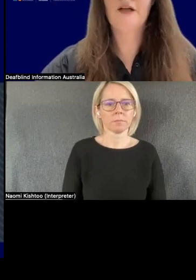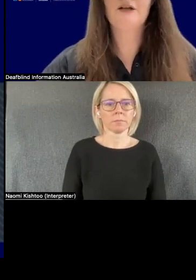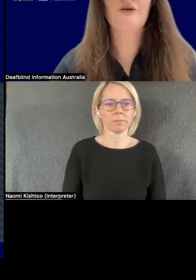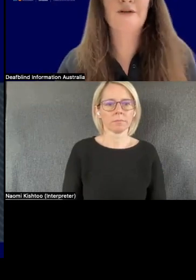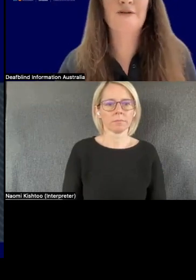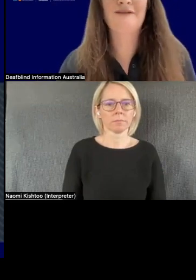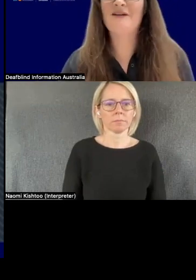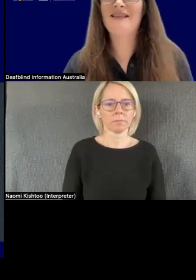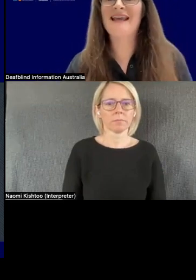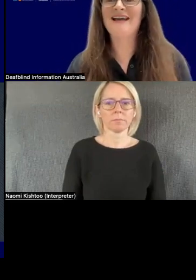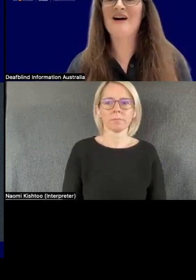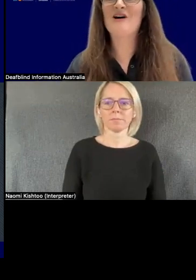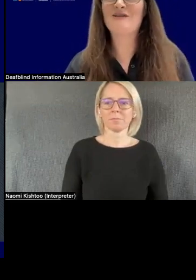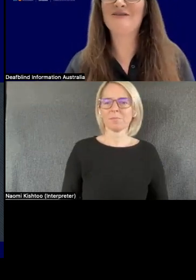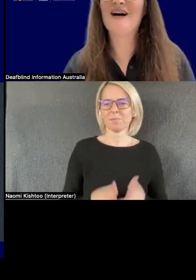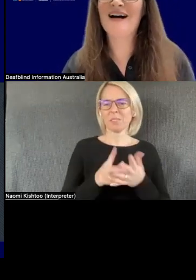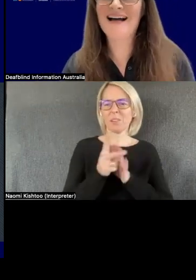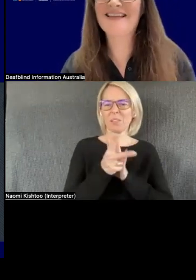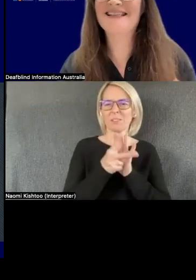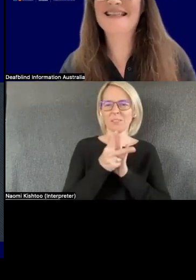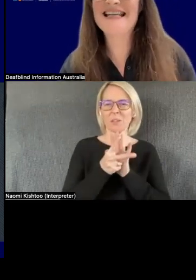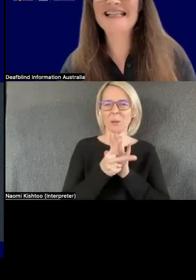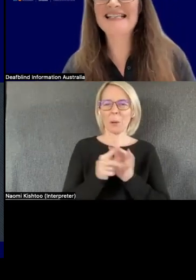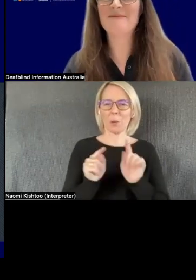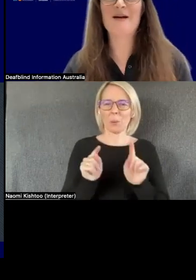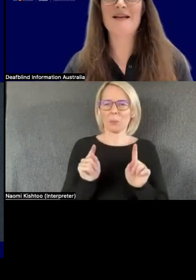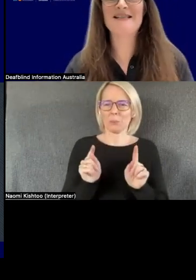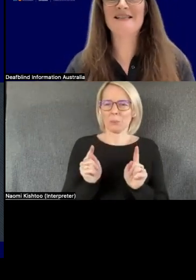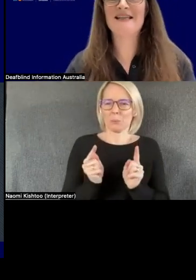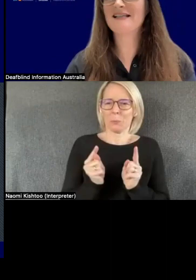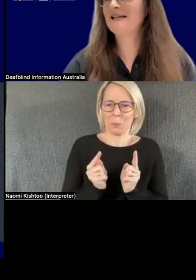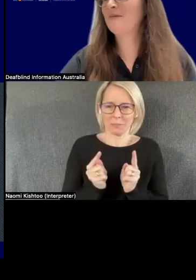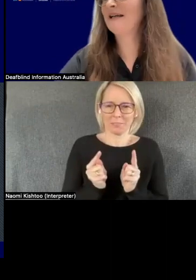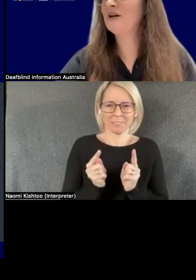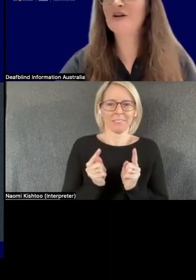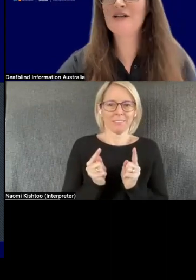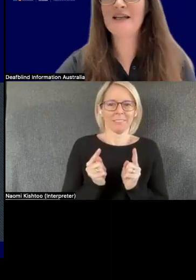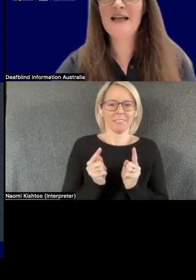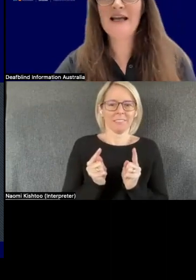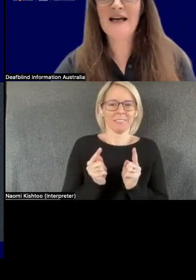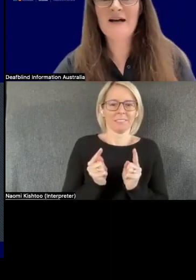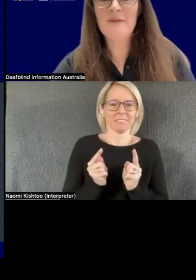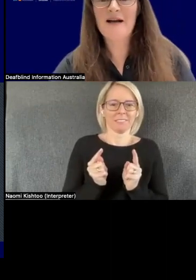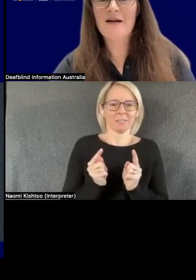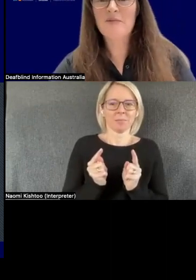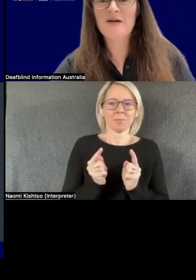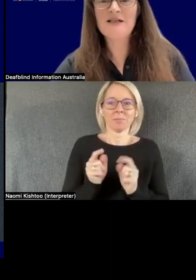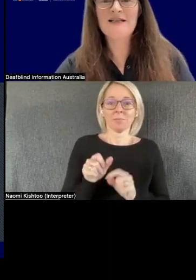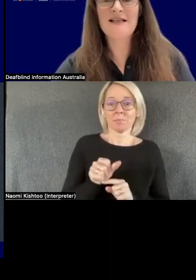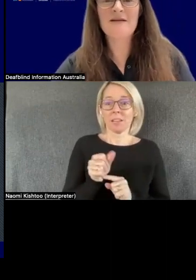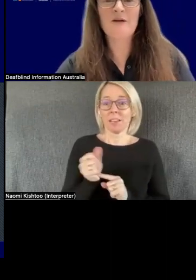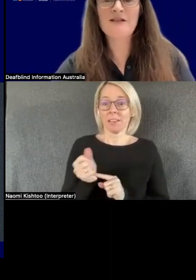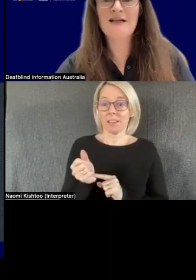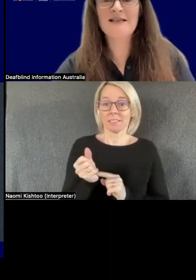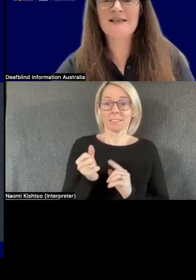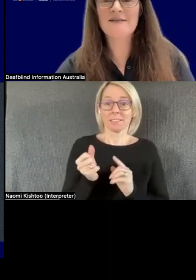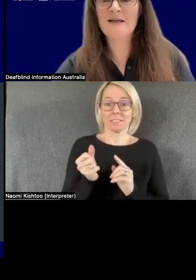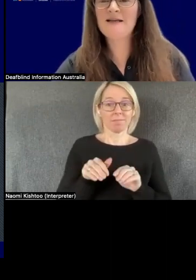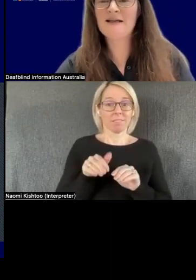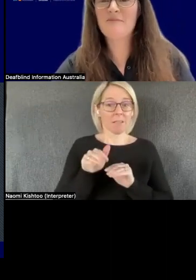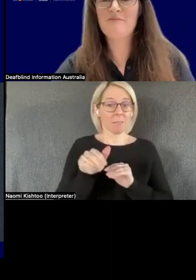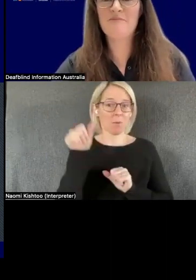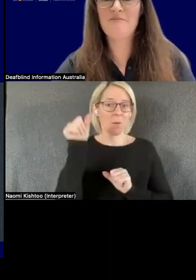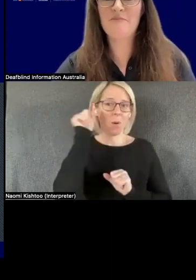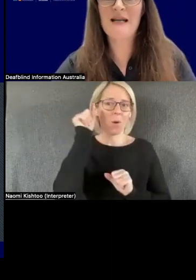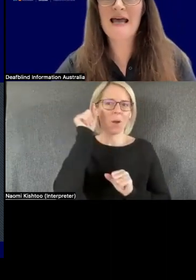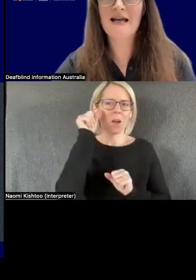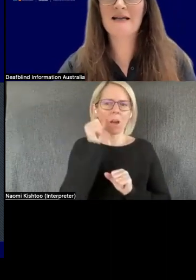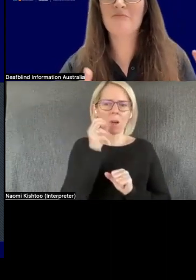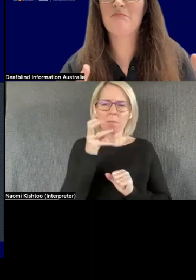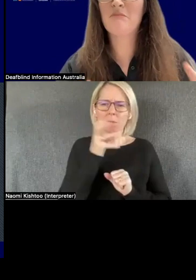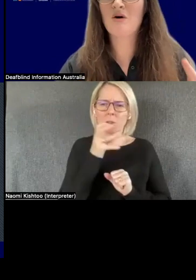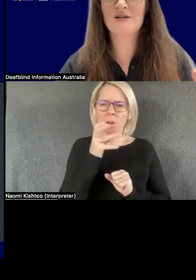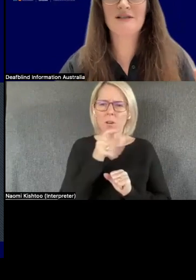A short little video there of the next step. I know and apologise, there’s been a black box